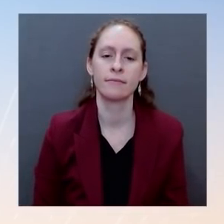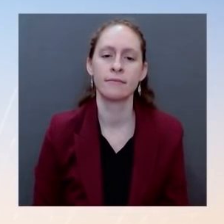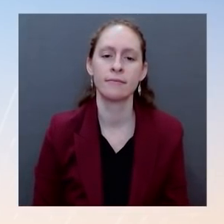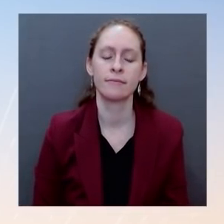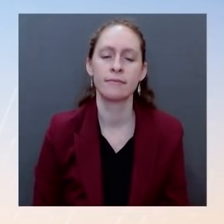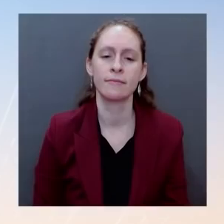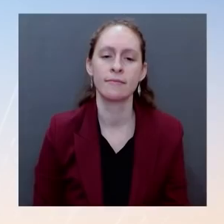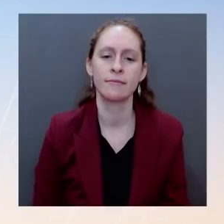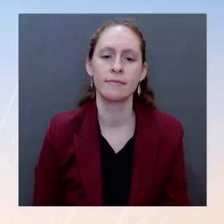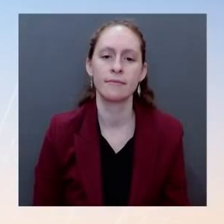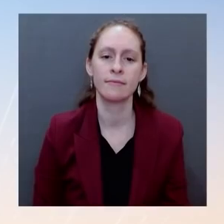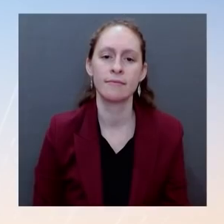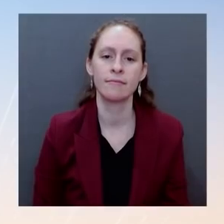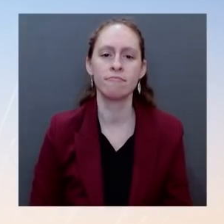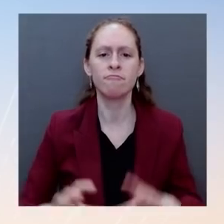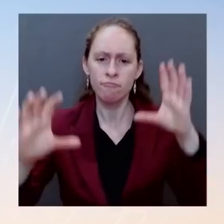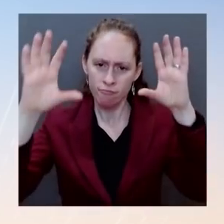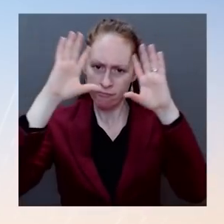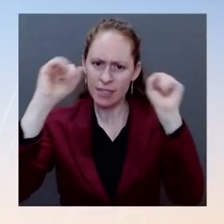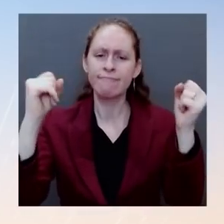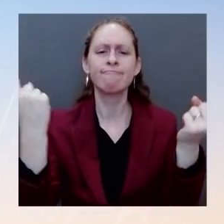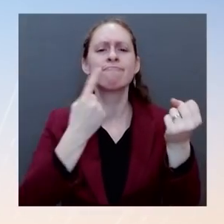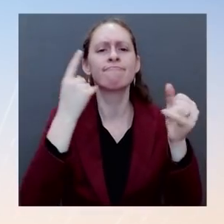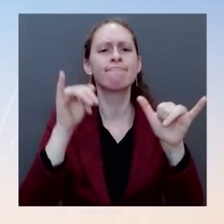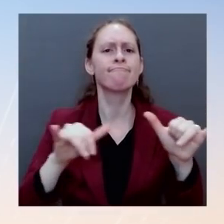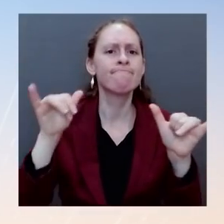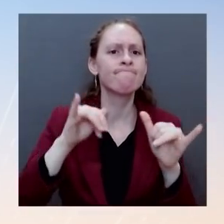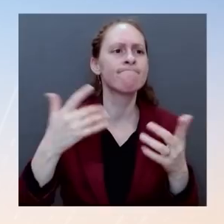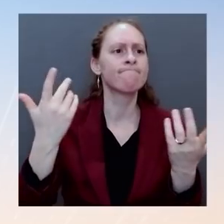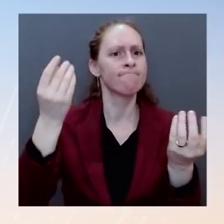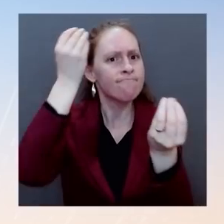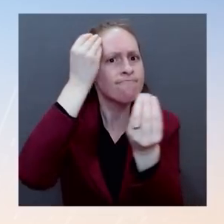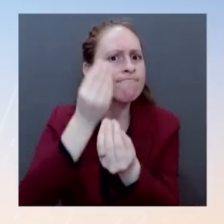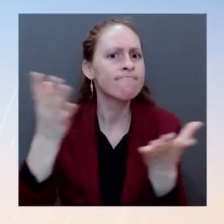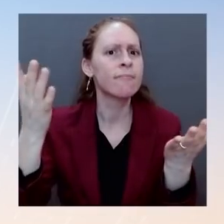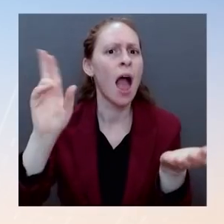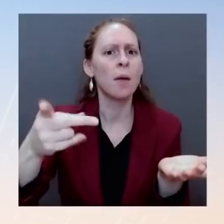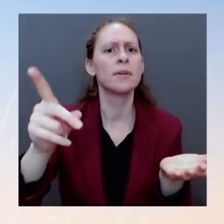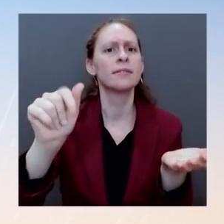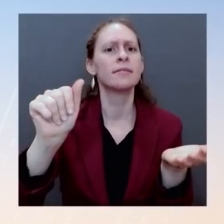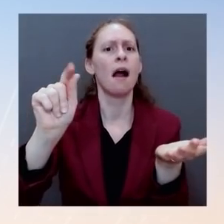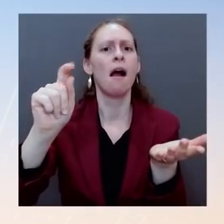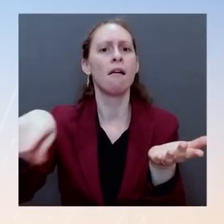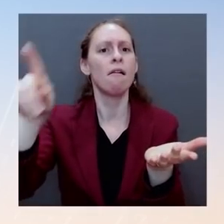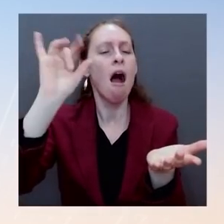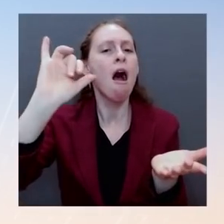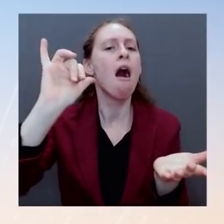whether that is vaccine distribution or capacity at one point; testing capacity; or supplies, PPE.